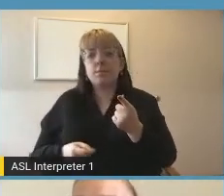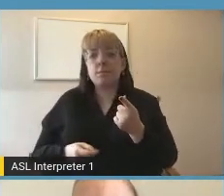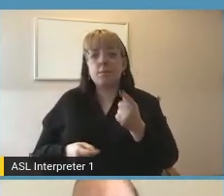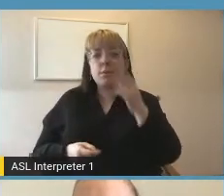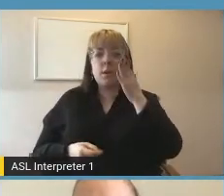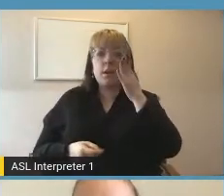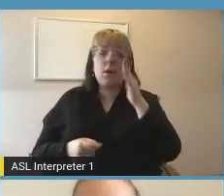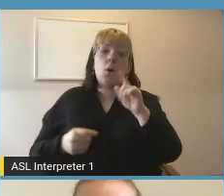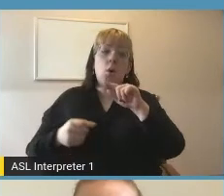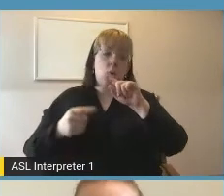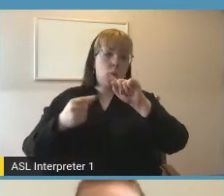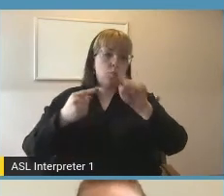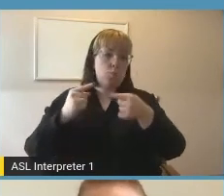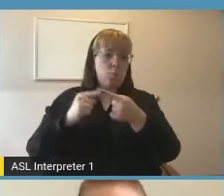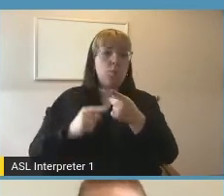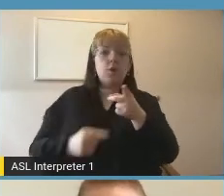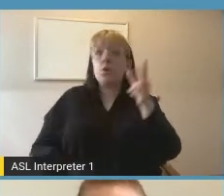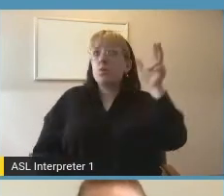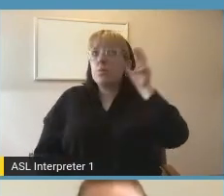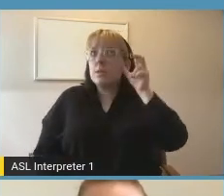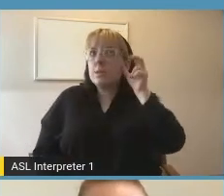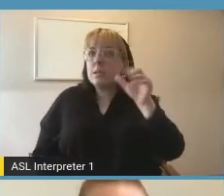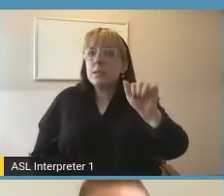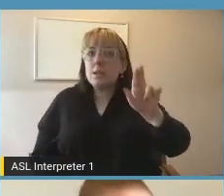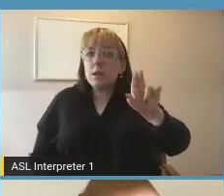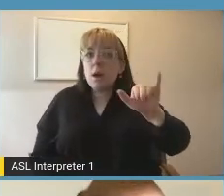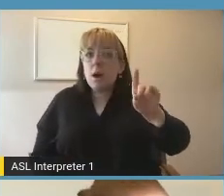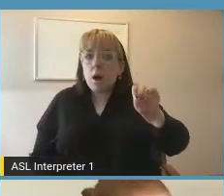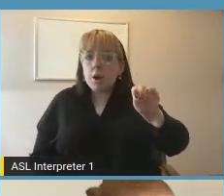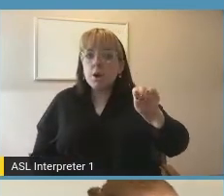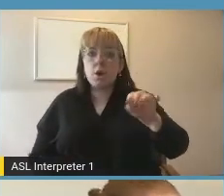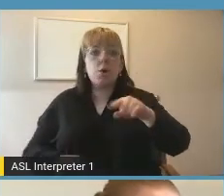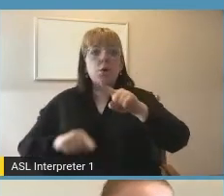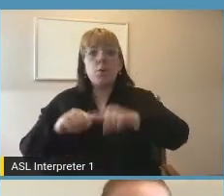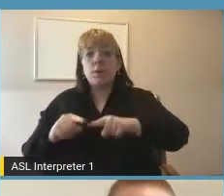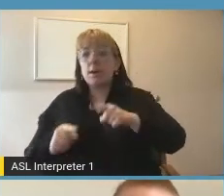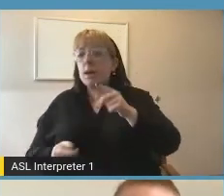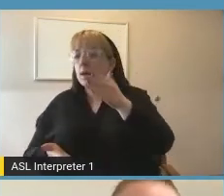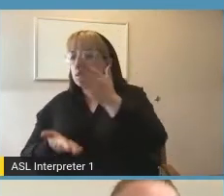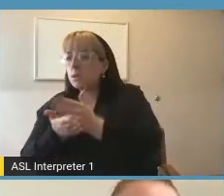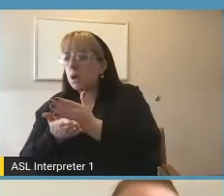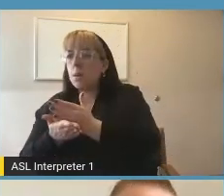when you are listening to audio you can't stop and restart the sentence like you can